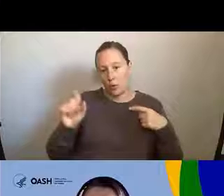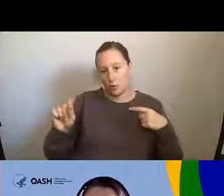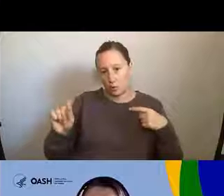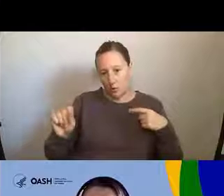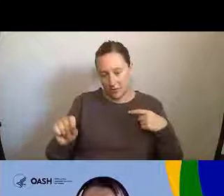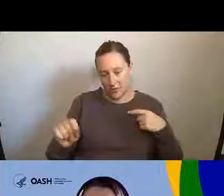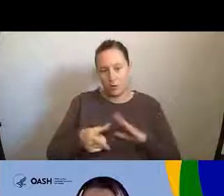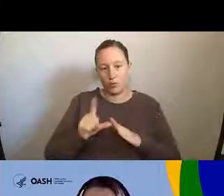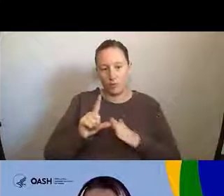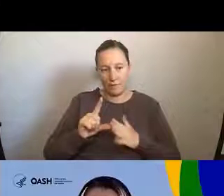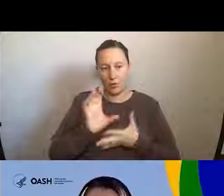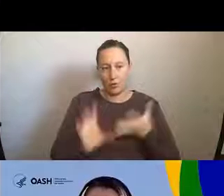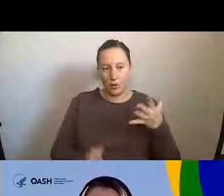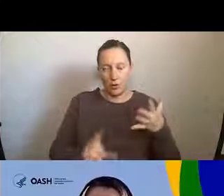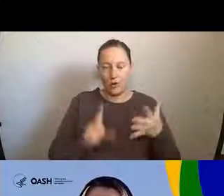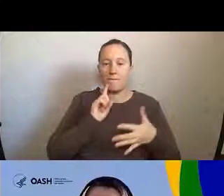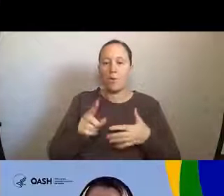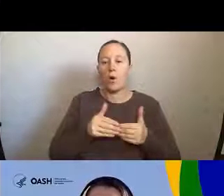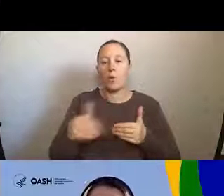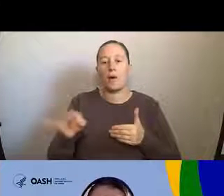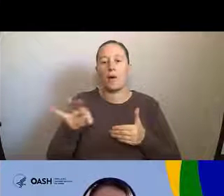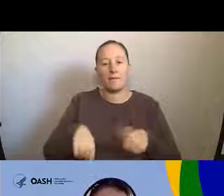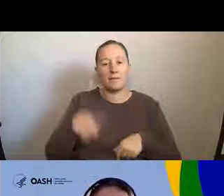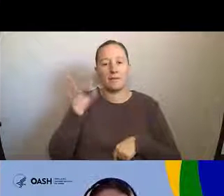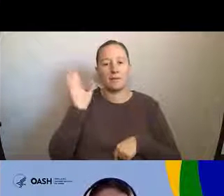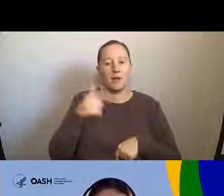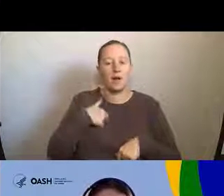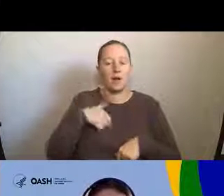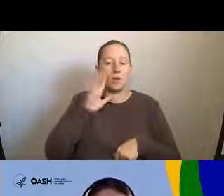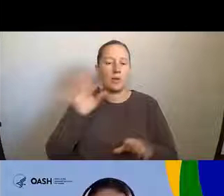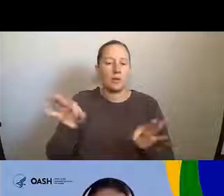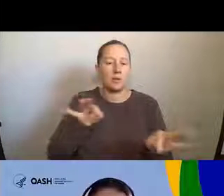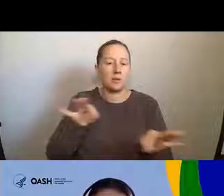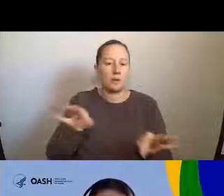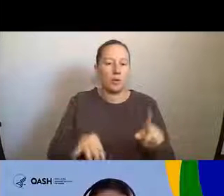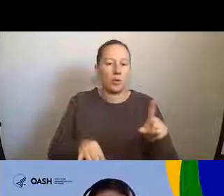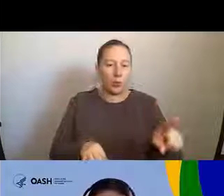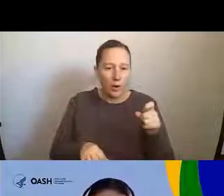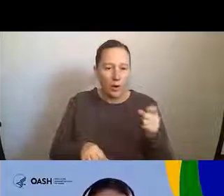and for the rest of this presentation, I'm going to walk you through the 111 review criteria